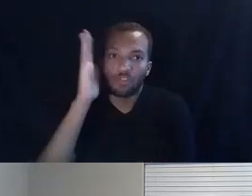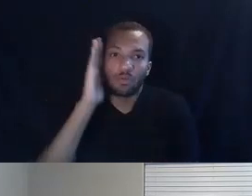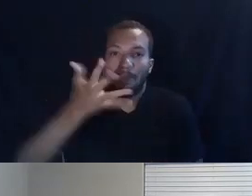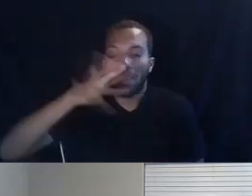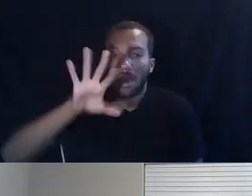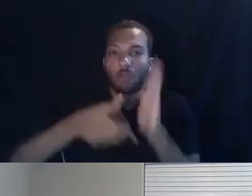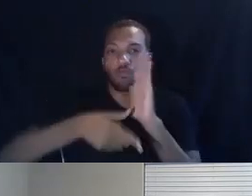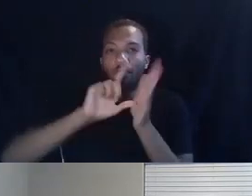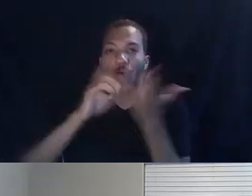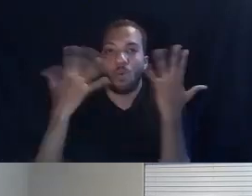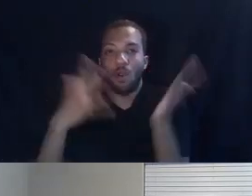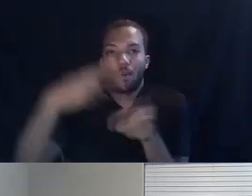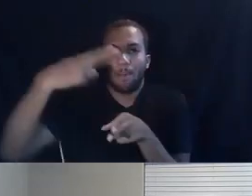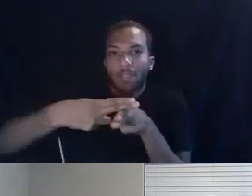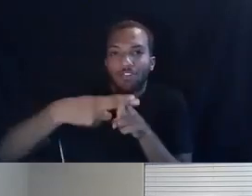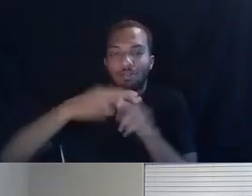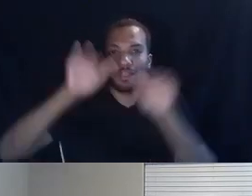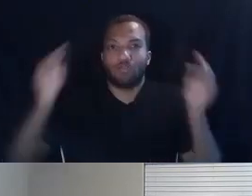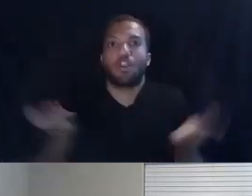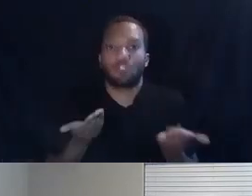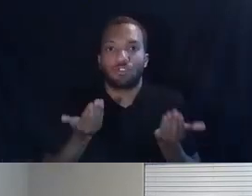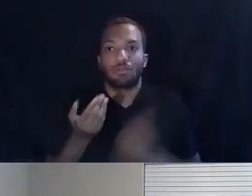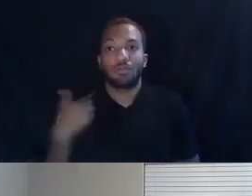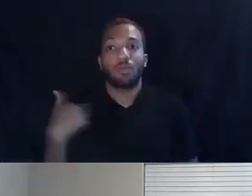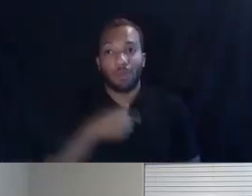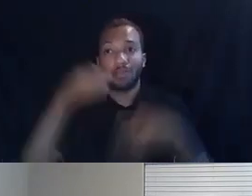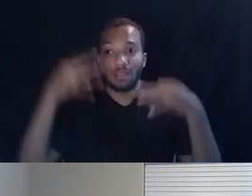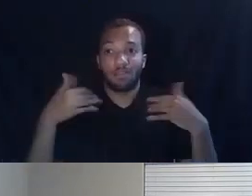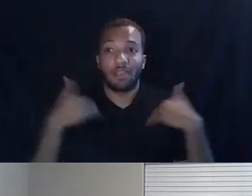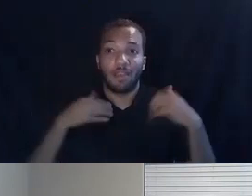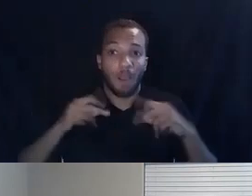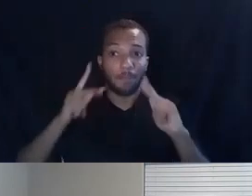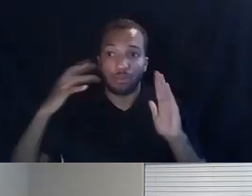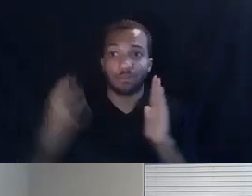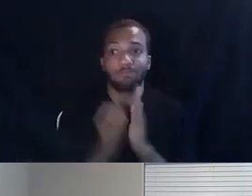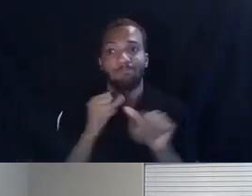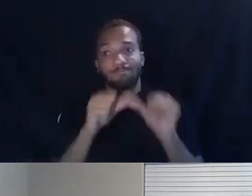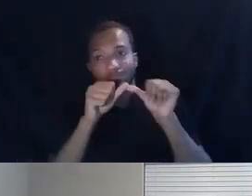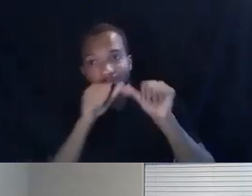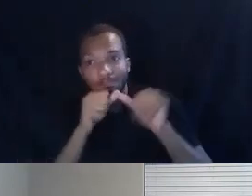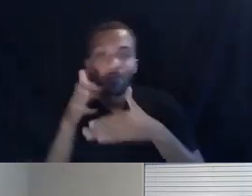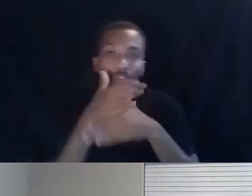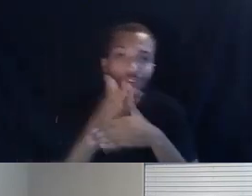of what was already mentioned in the intro. We definitely have an opportunity to continue to share about what community benefit is